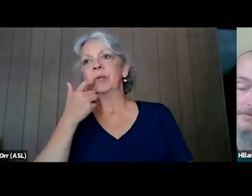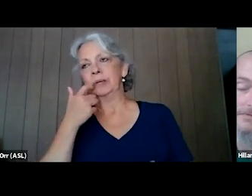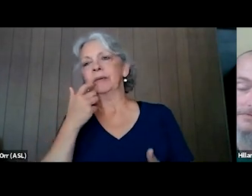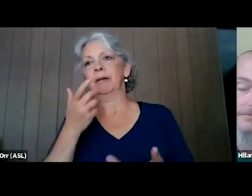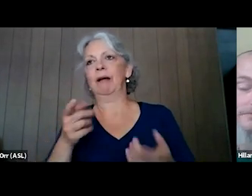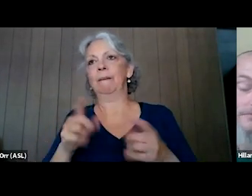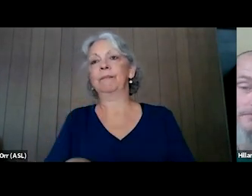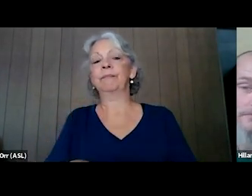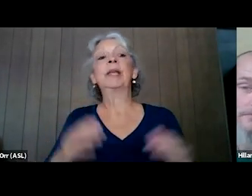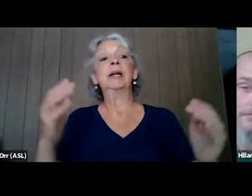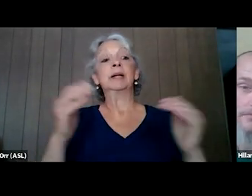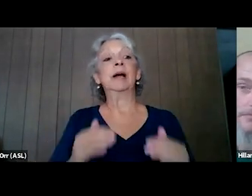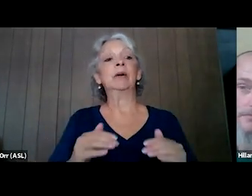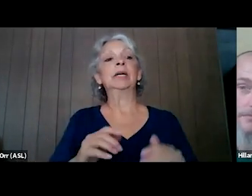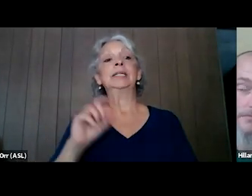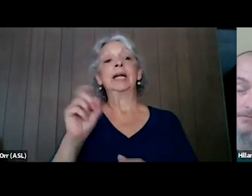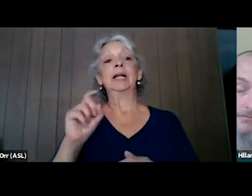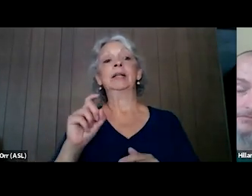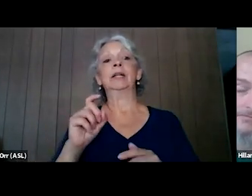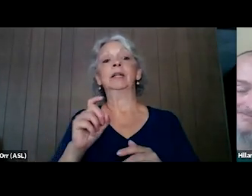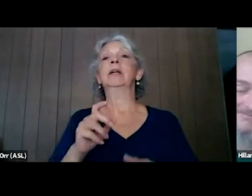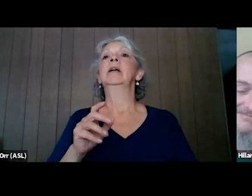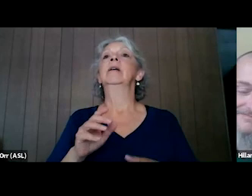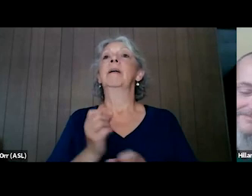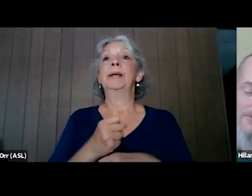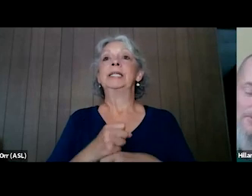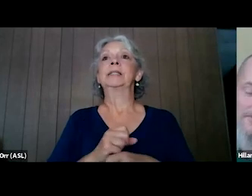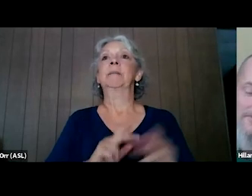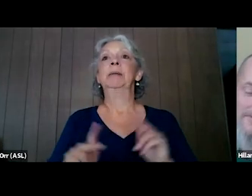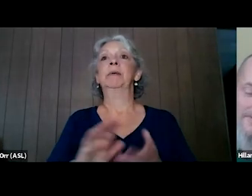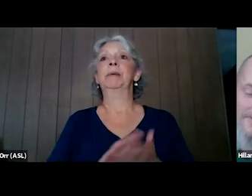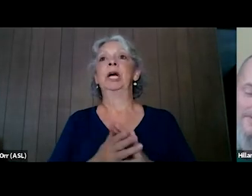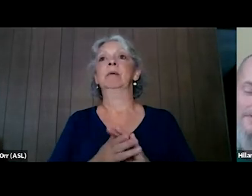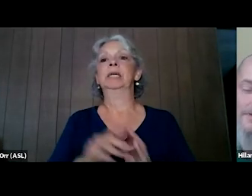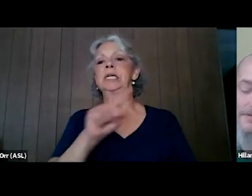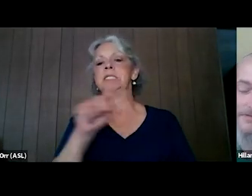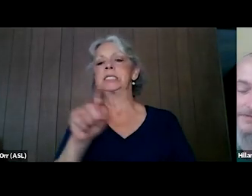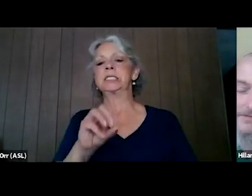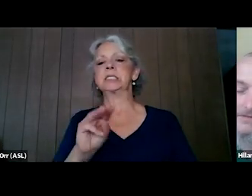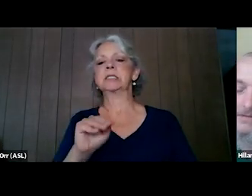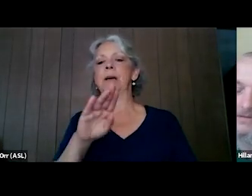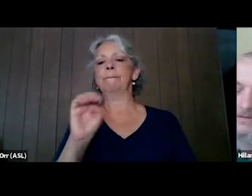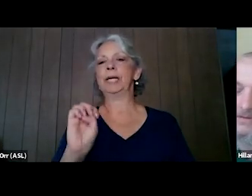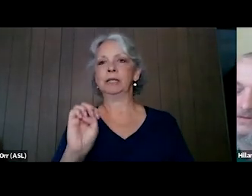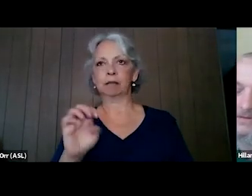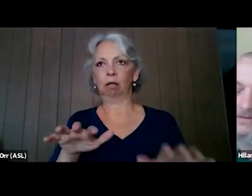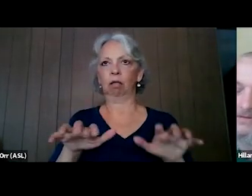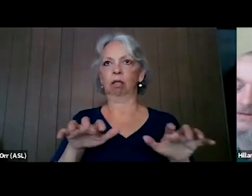is xylazine is causing people to become zombies. This has unfortunately been something that is a myth kind of, I feel like that I've heard